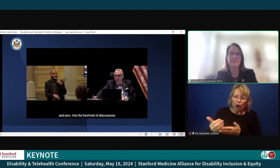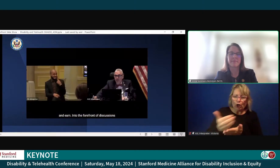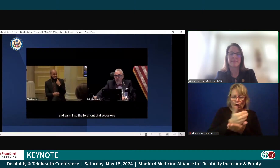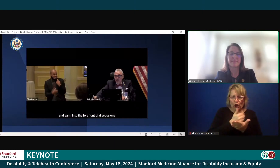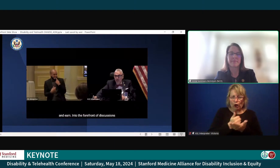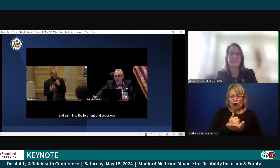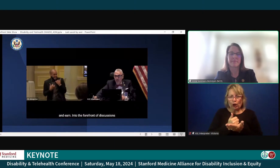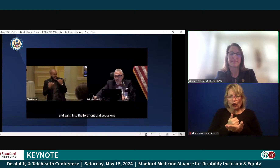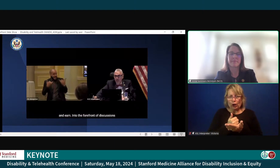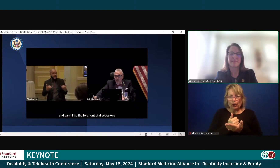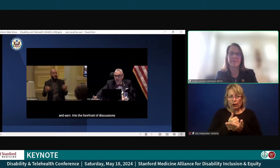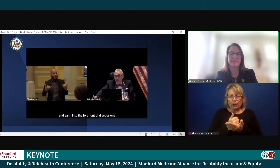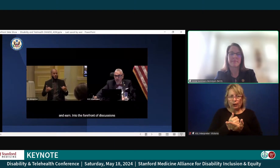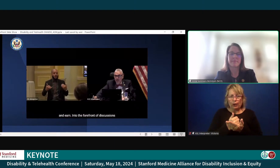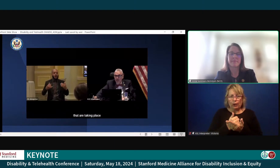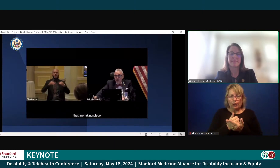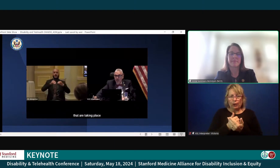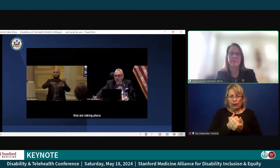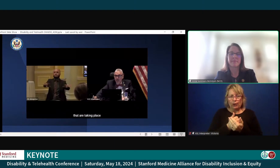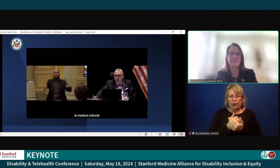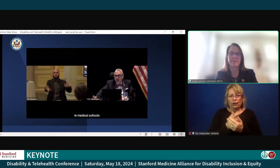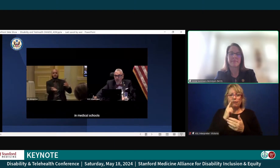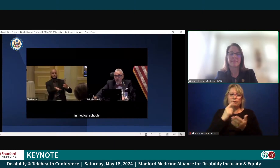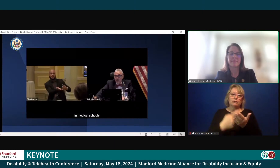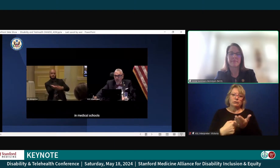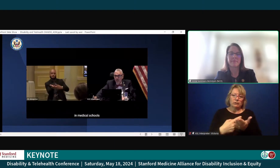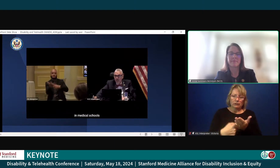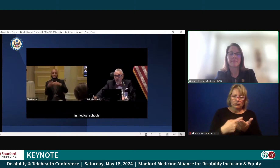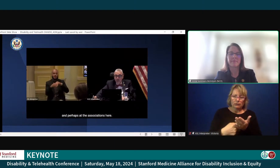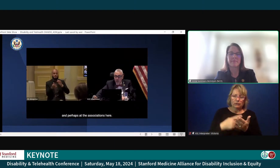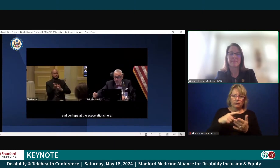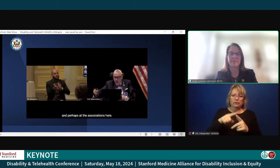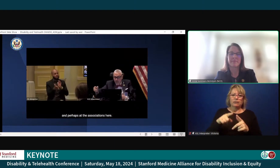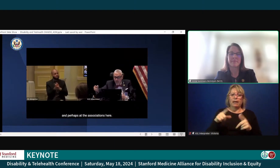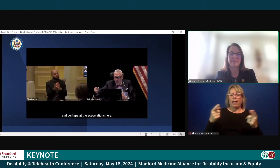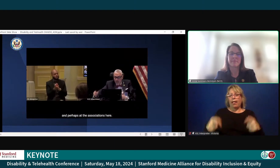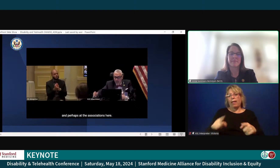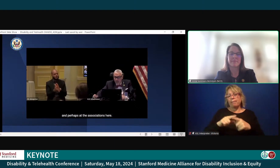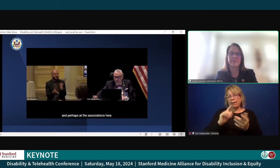Into the forefront of discussions that are taking place in medical schools and perhaps